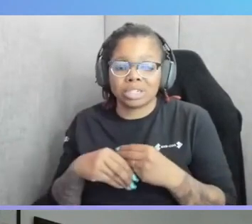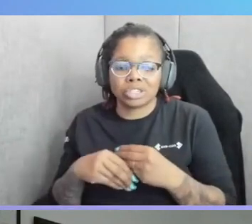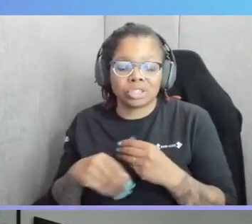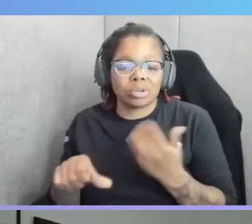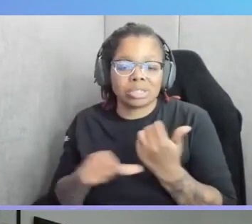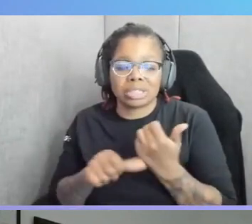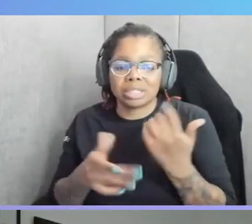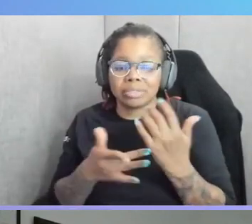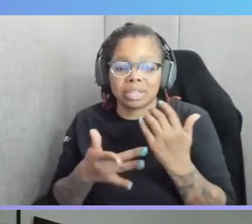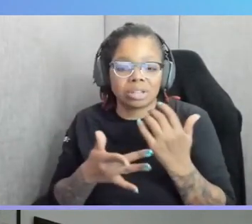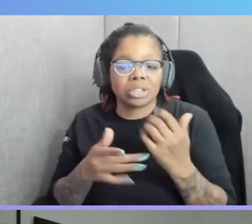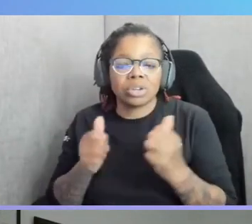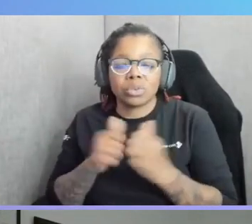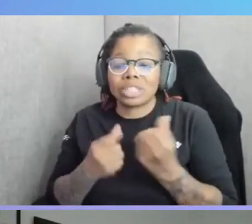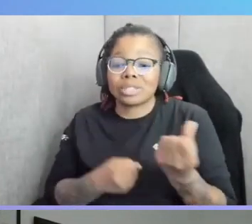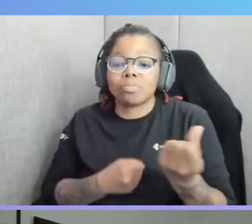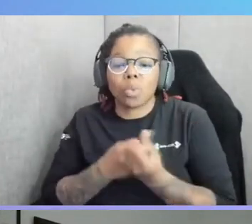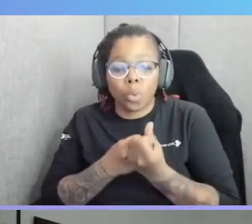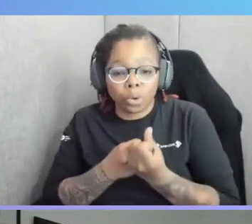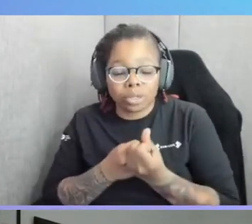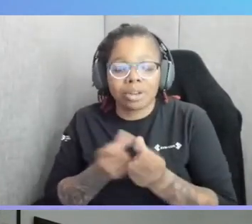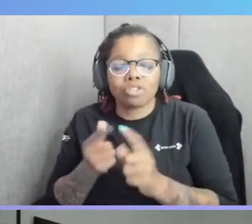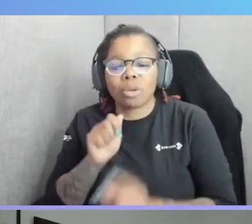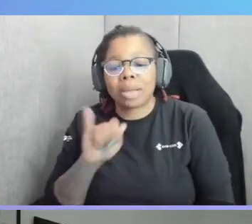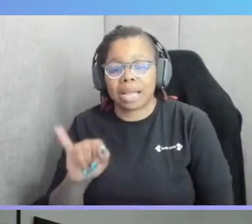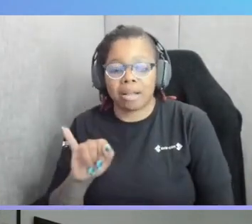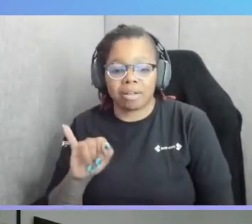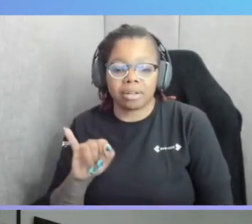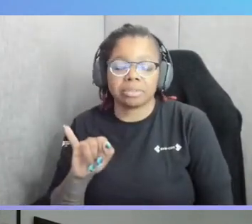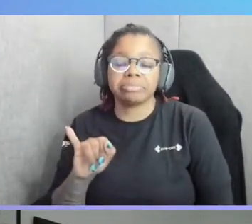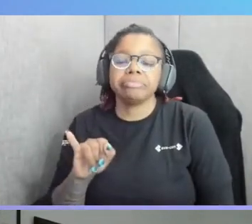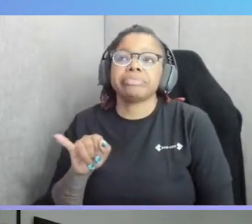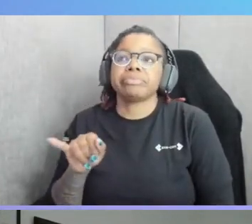with support from I. The visual details that assistive